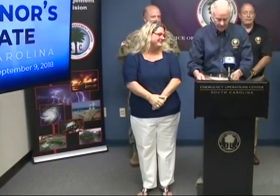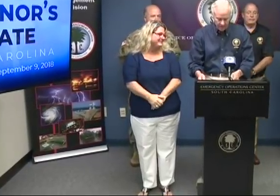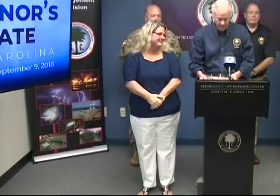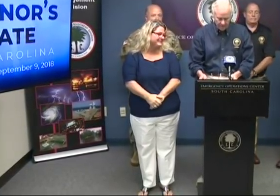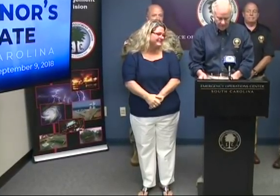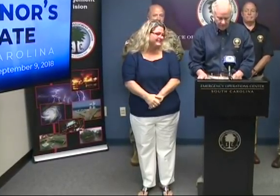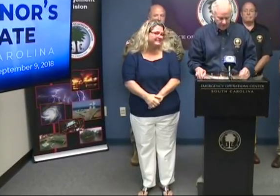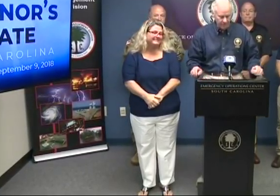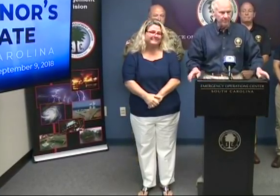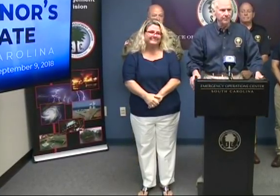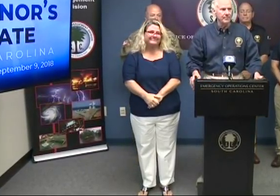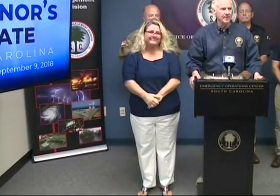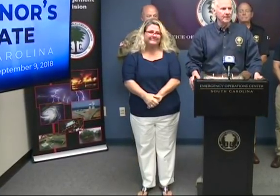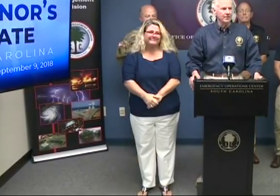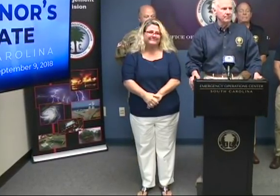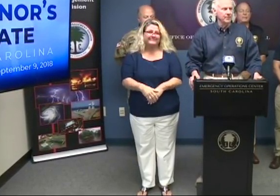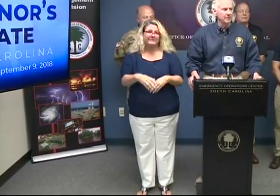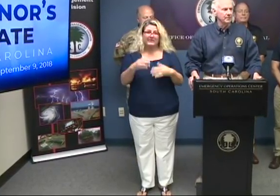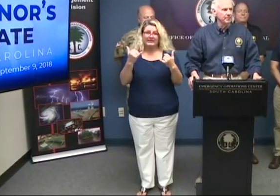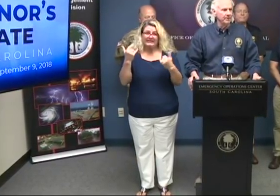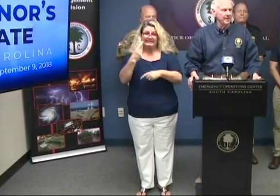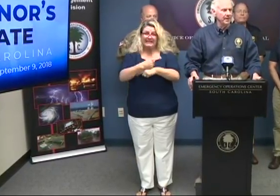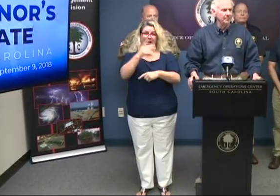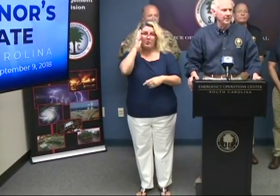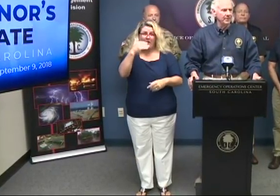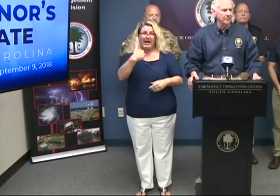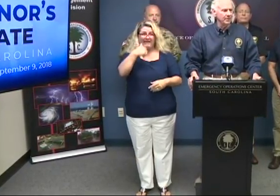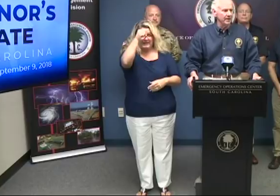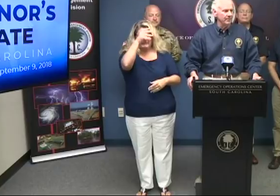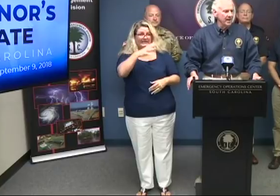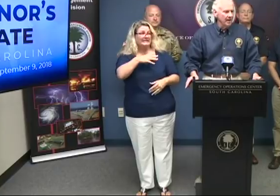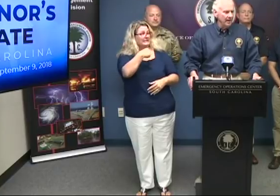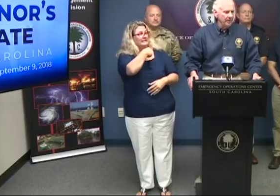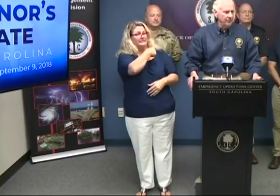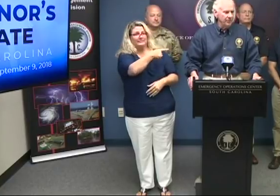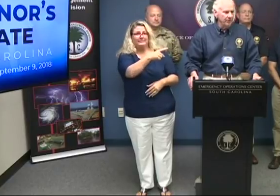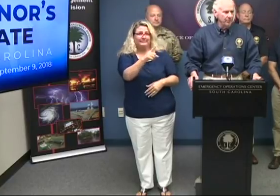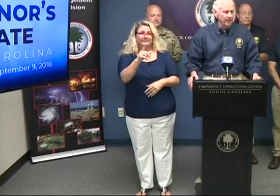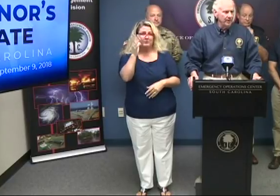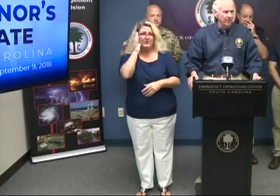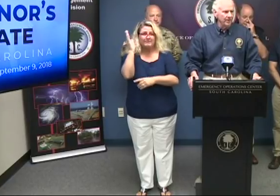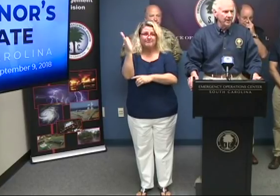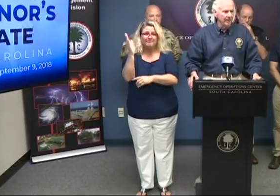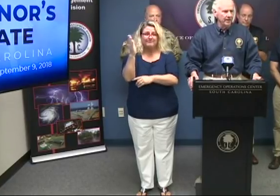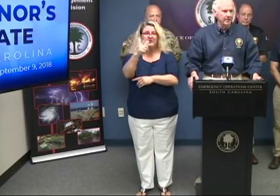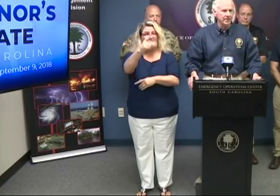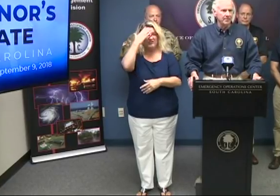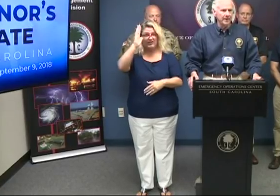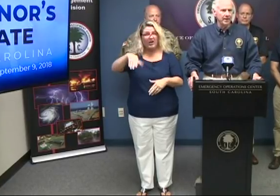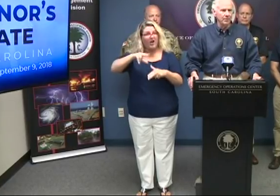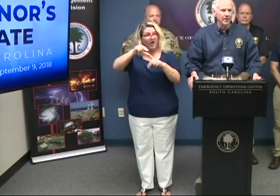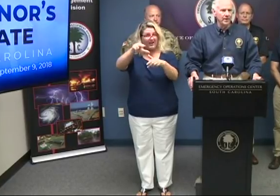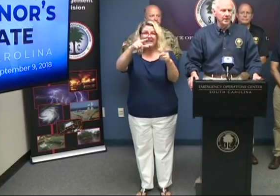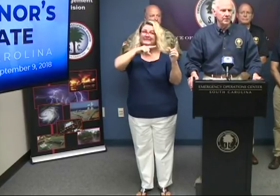And you'll hear from the men behind me in just a second. As you know, a hurricane is coming our way.